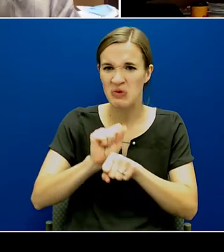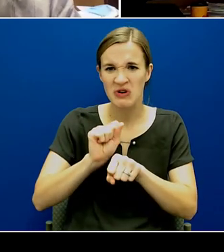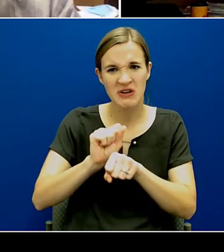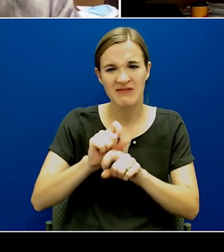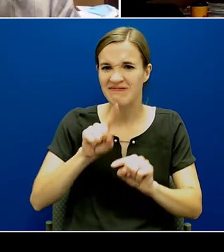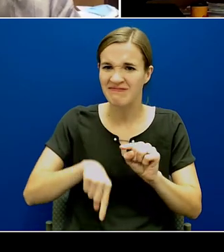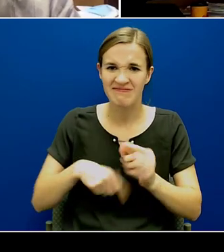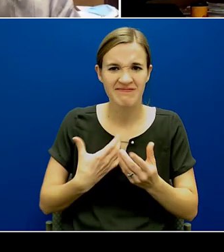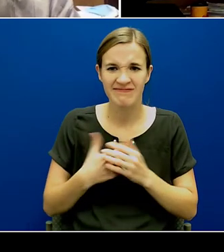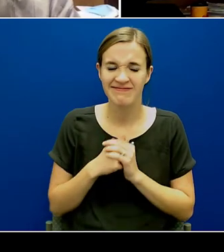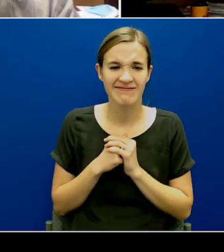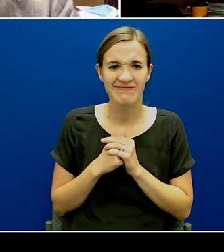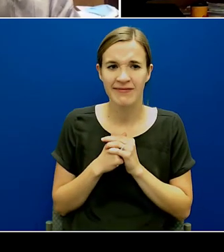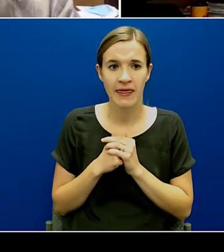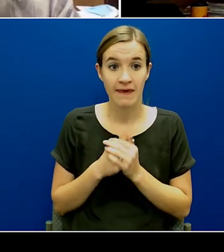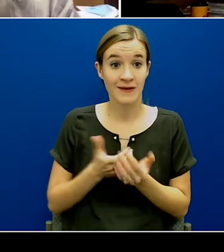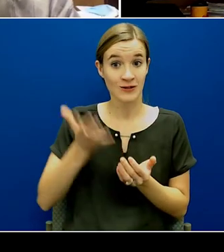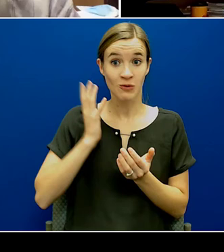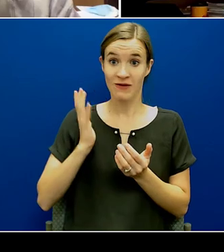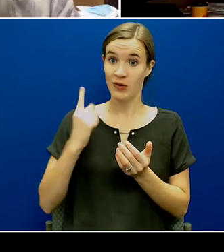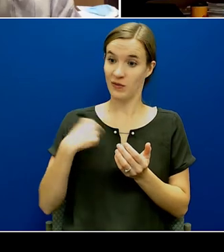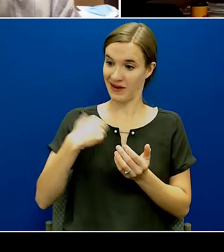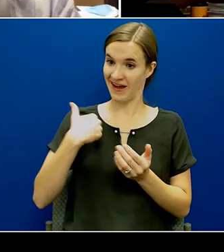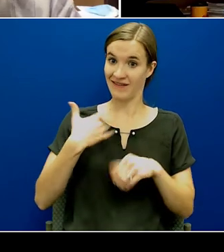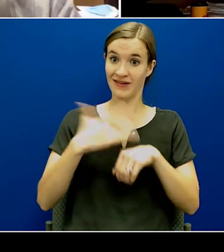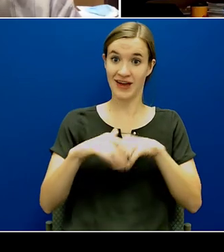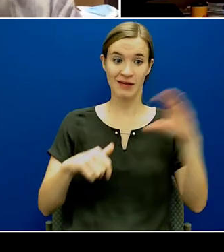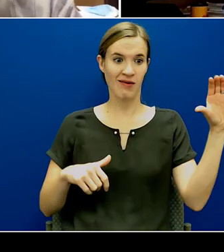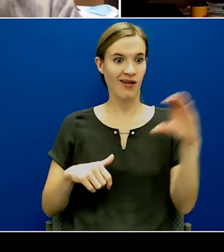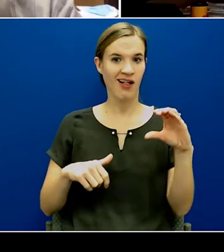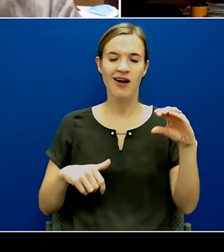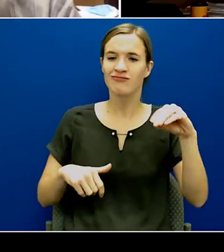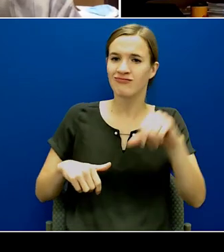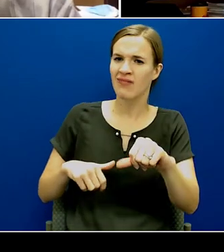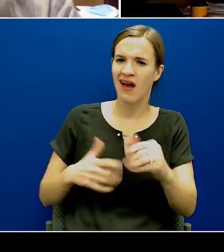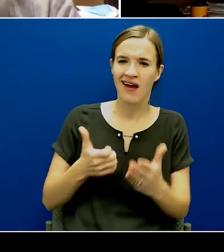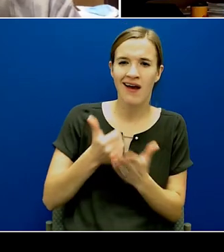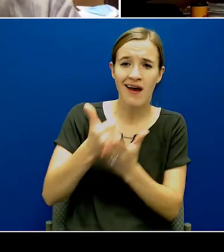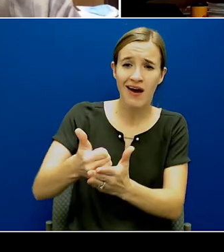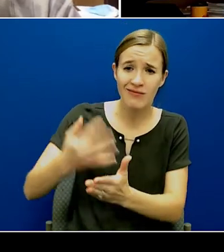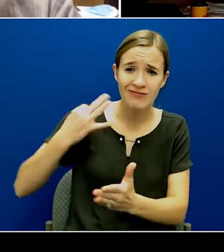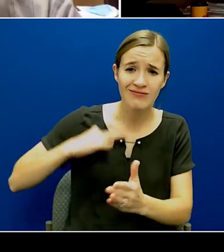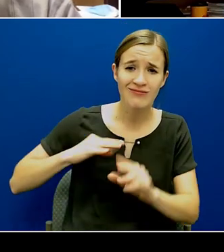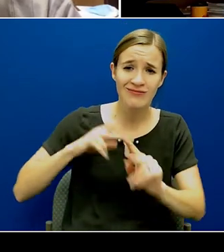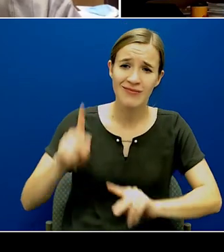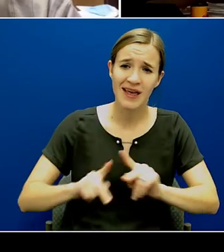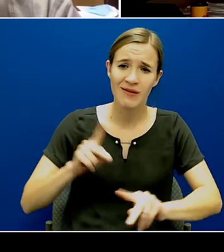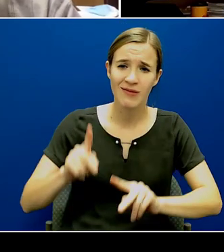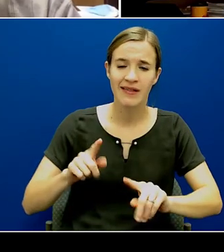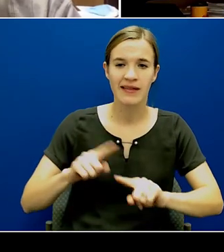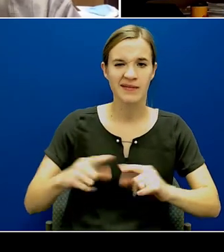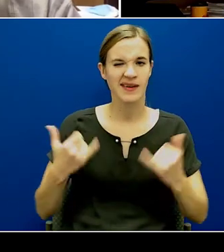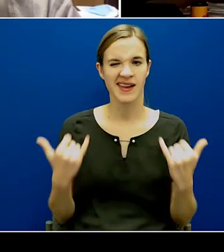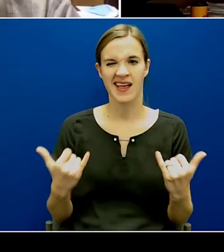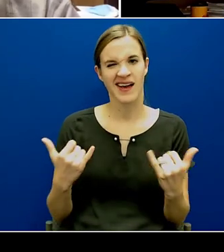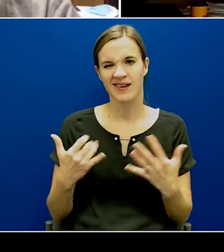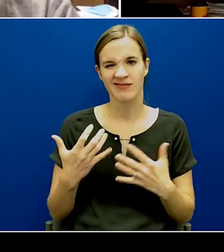have that, those funds. Mark: No question about it. It's, there, there's never enough. And as I mentioned, of